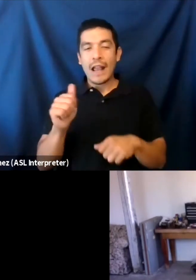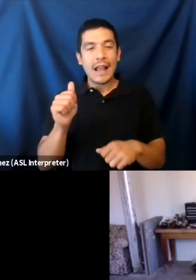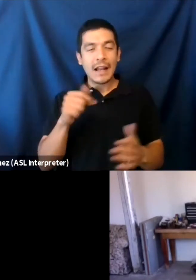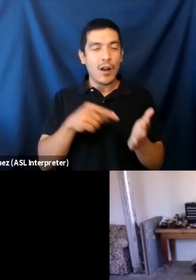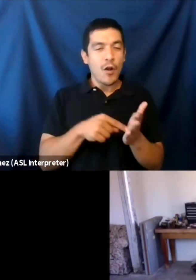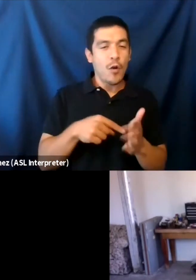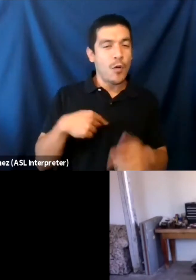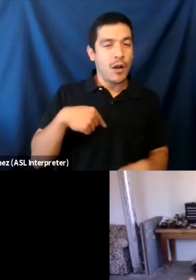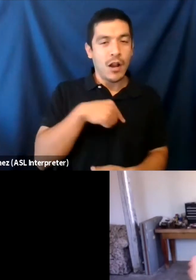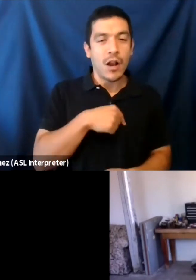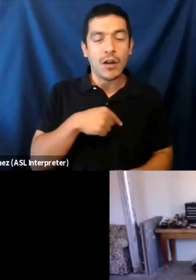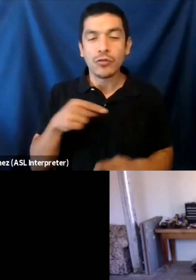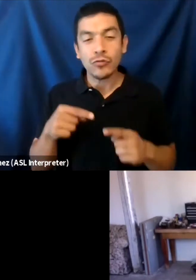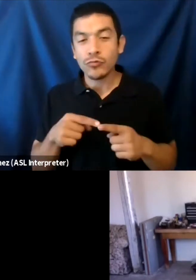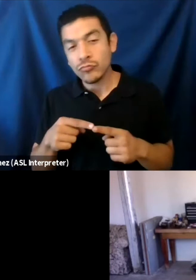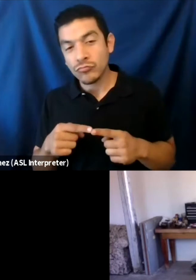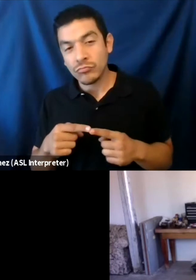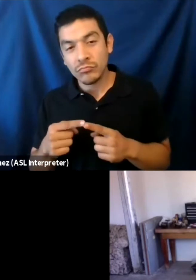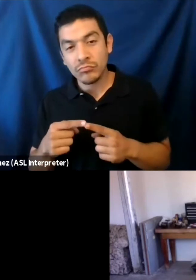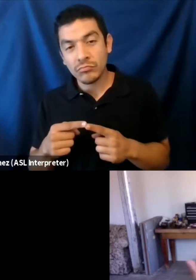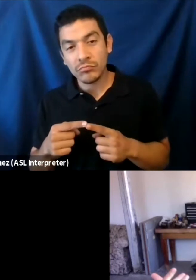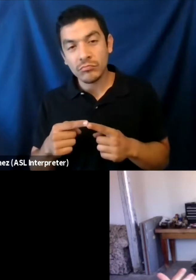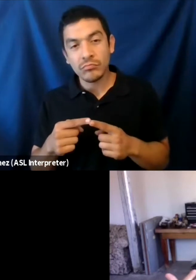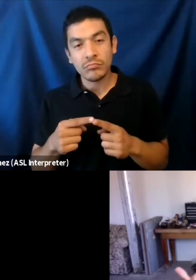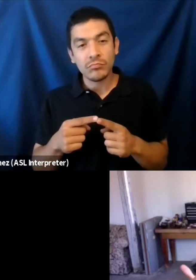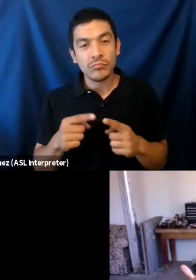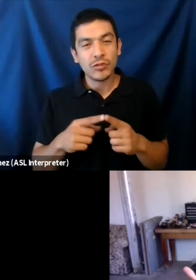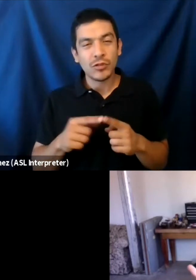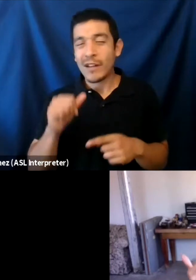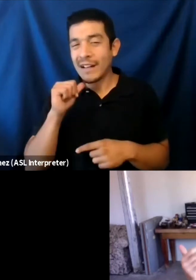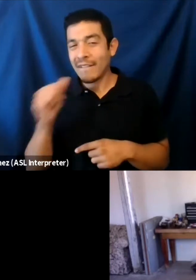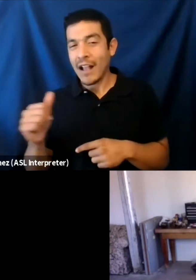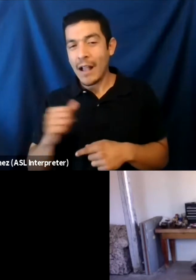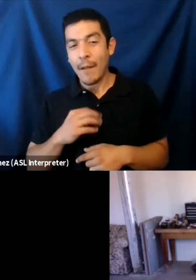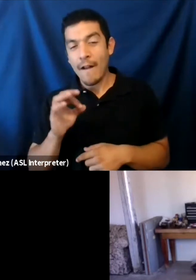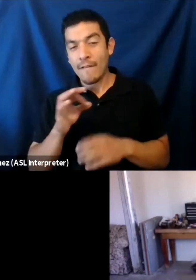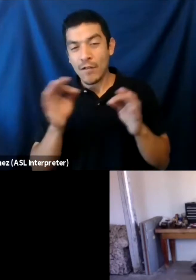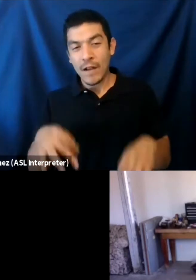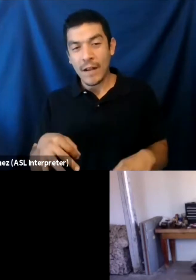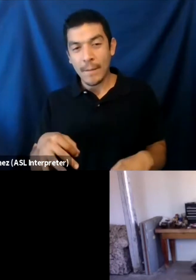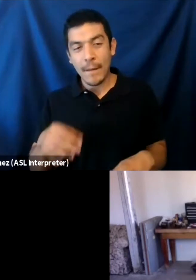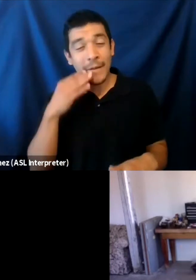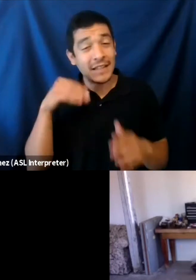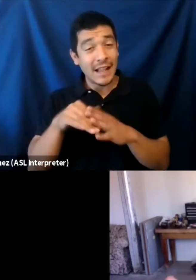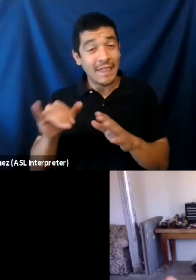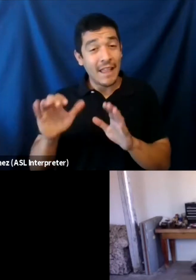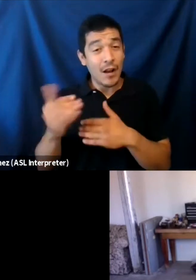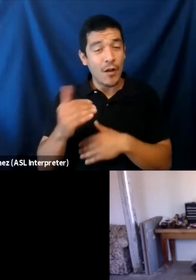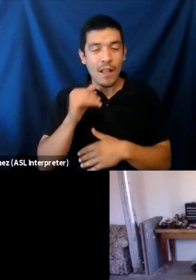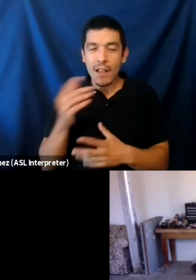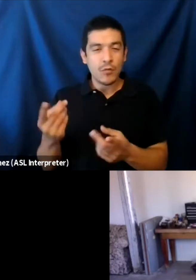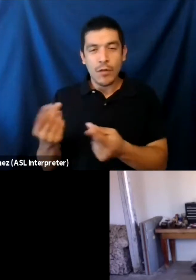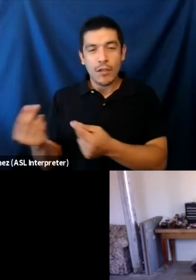to define my frame. And because in that classroom, that's not what they were doing.